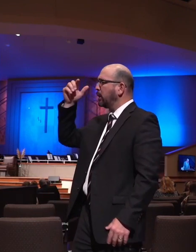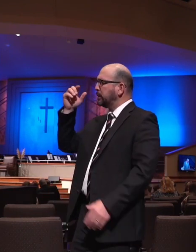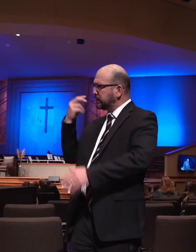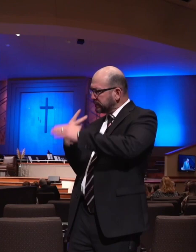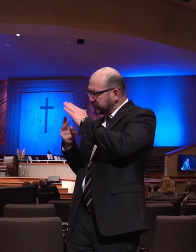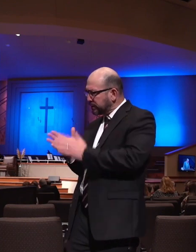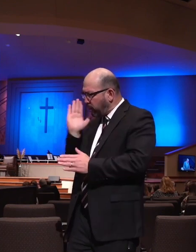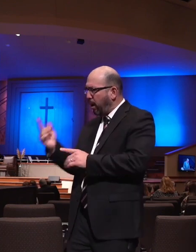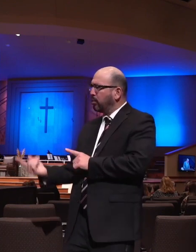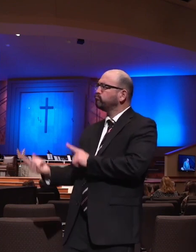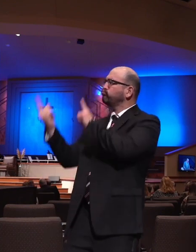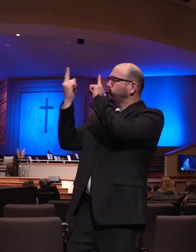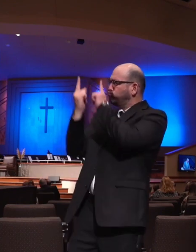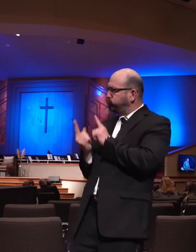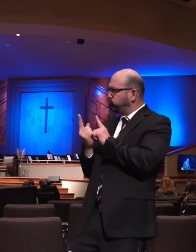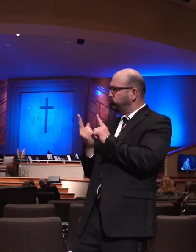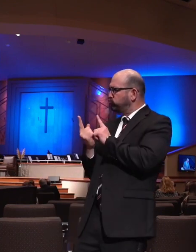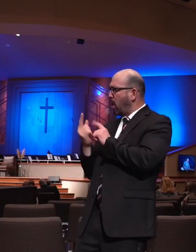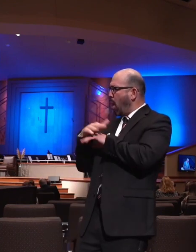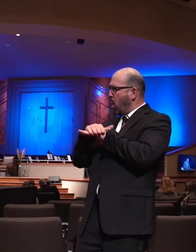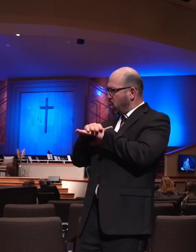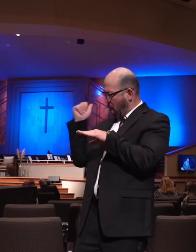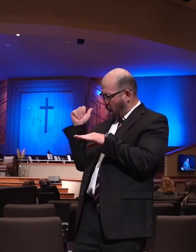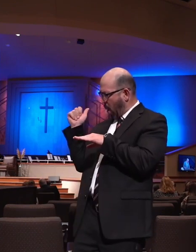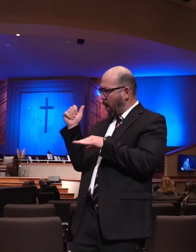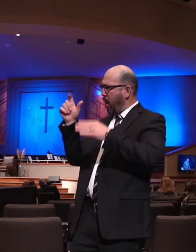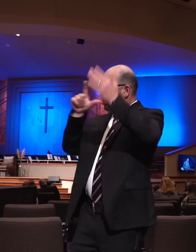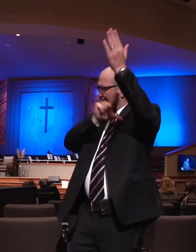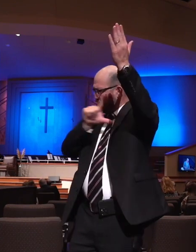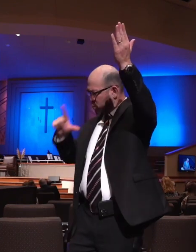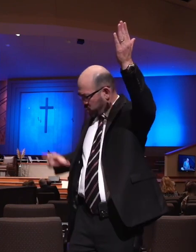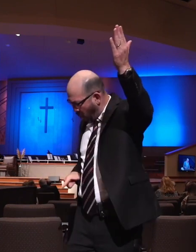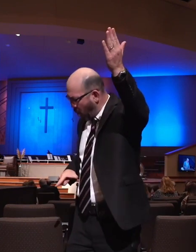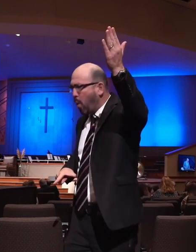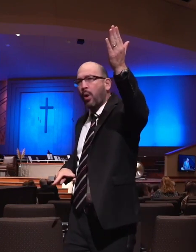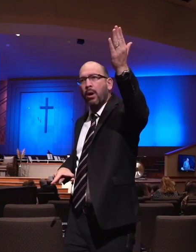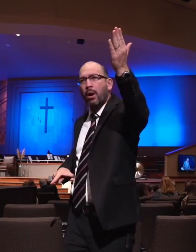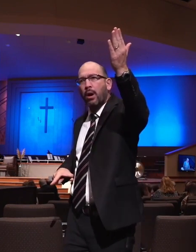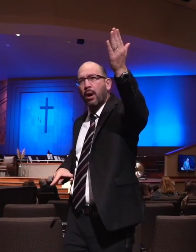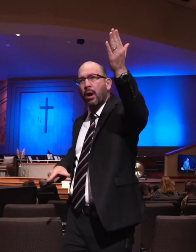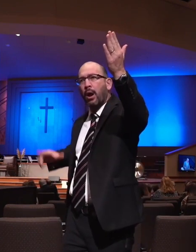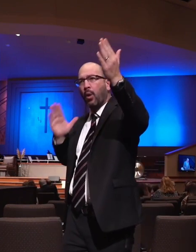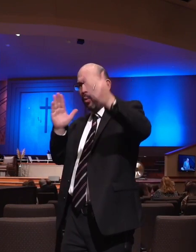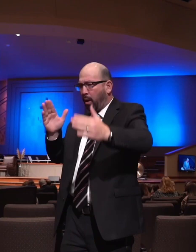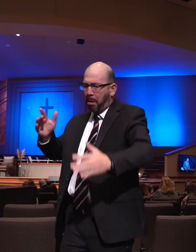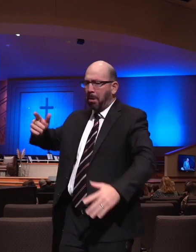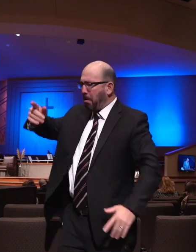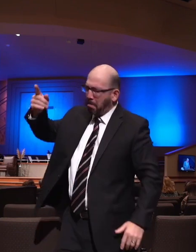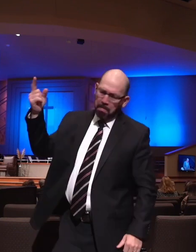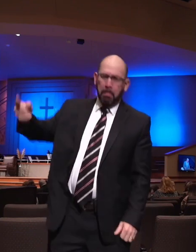I thought he would surely come out to me and stand and call on the name of the Lord his God and strike his hand over the